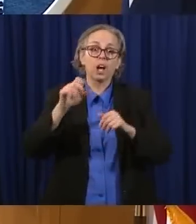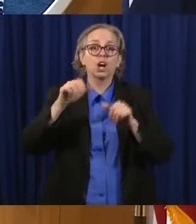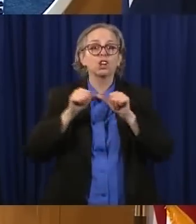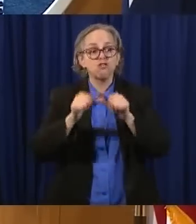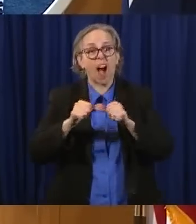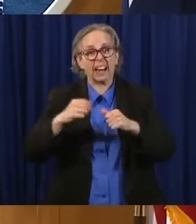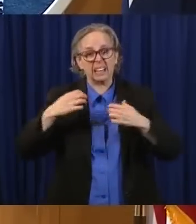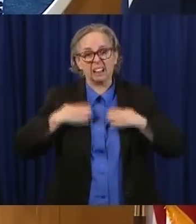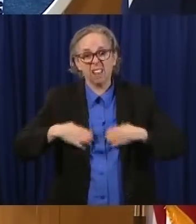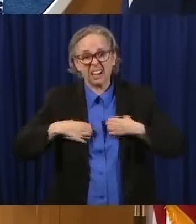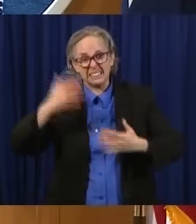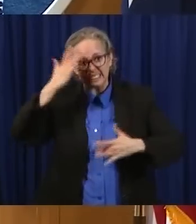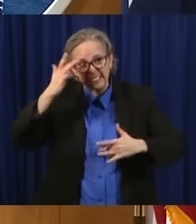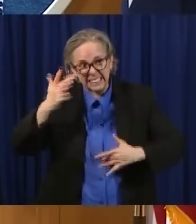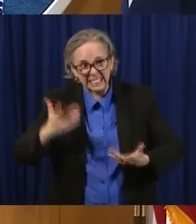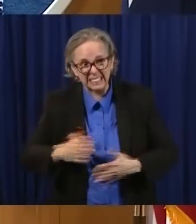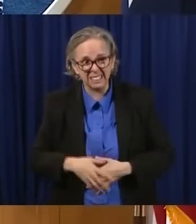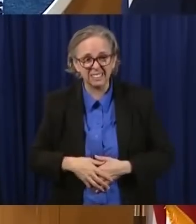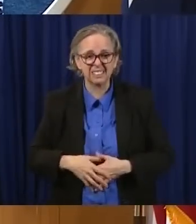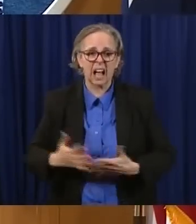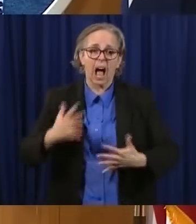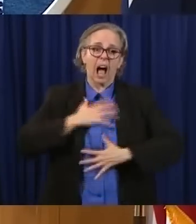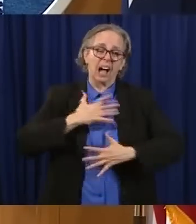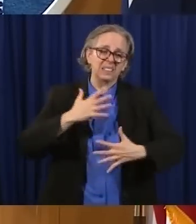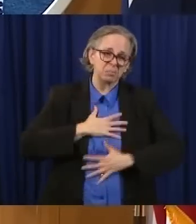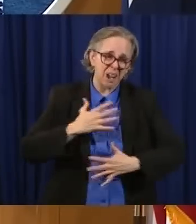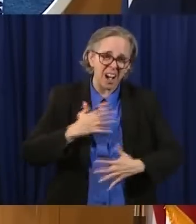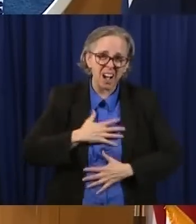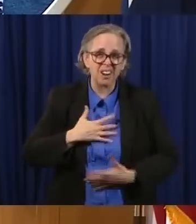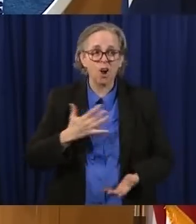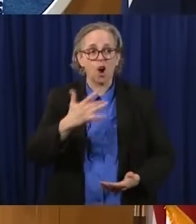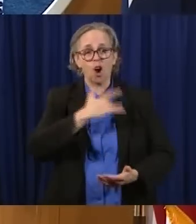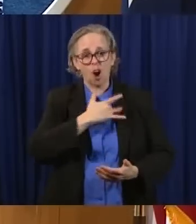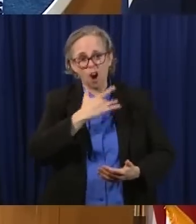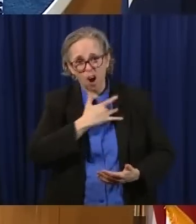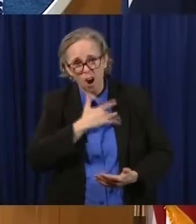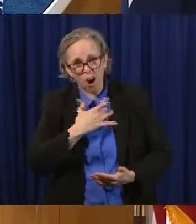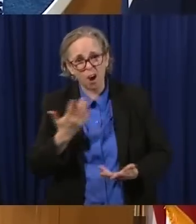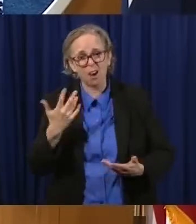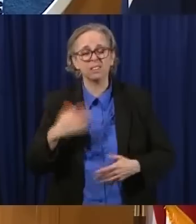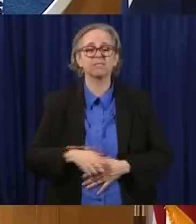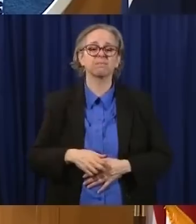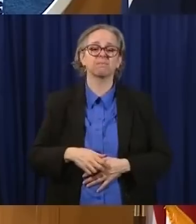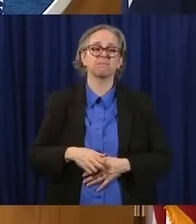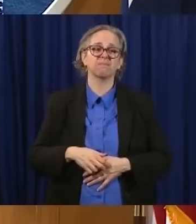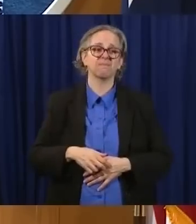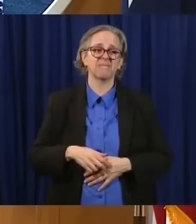HIGHER RISK OF HOSPITALIZATION AND HIGHER RISK OF DEATH.